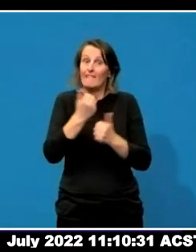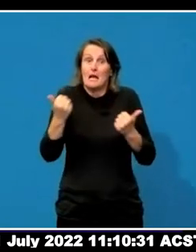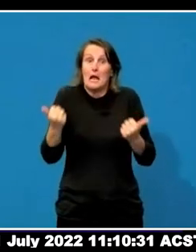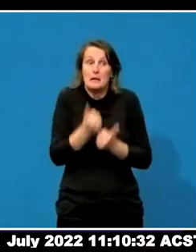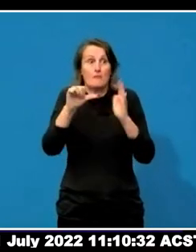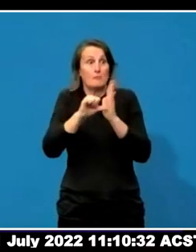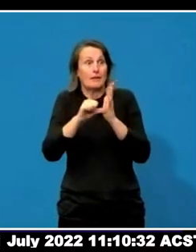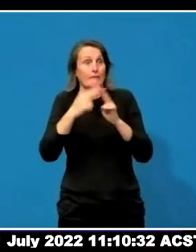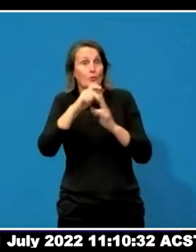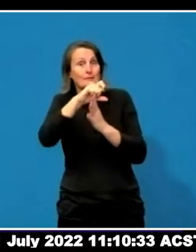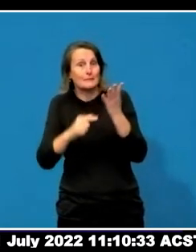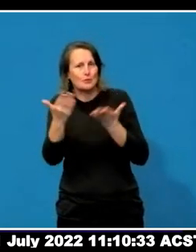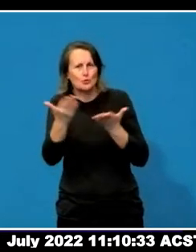The NDIS has made considerable funds available.